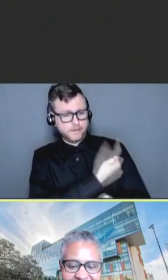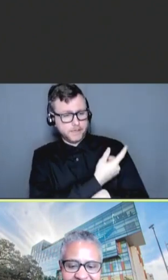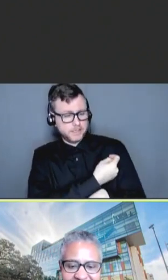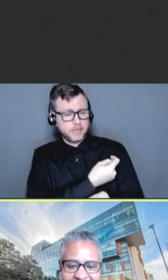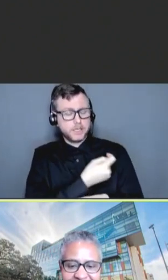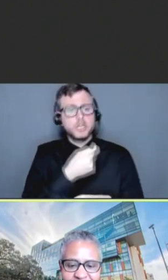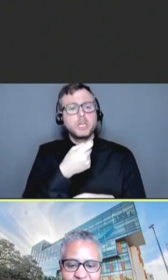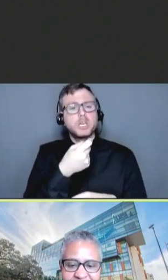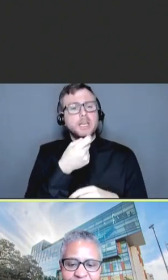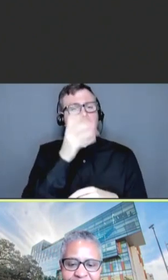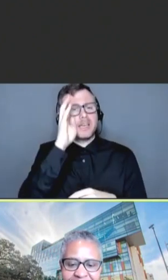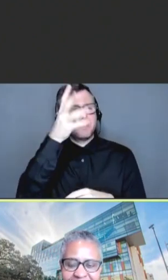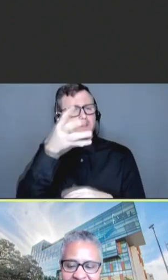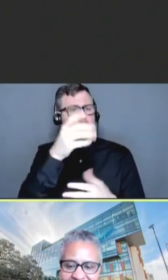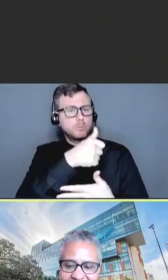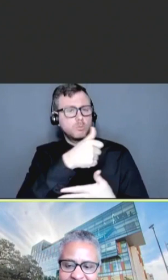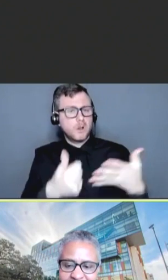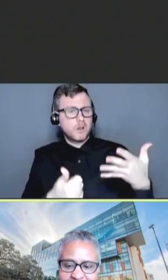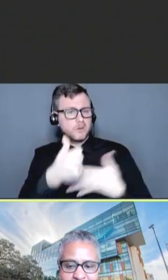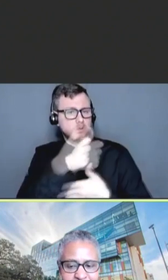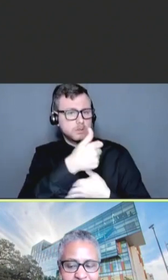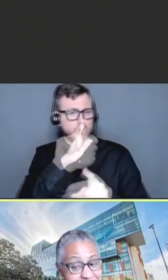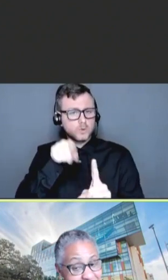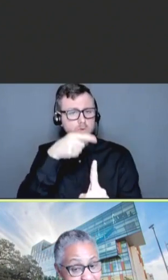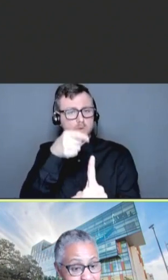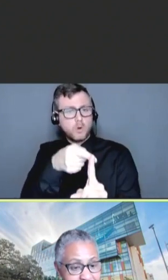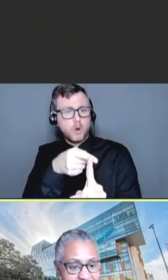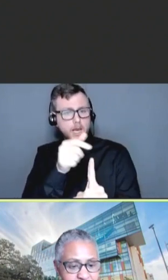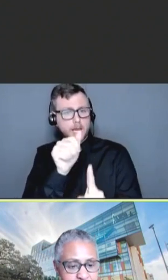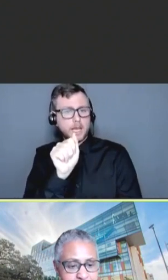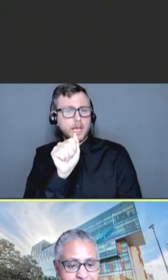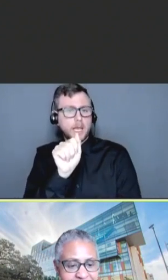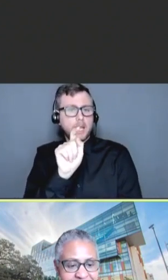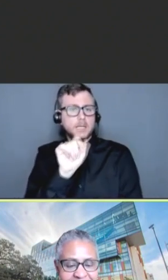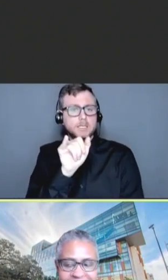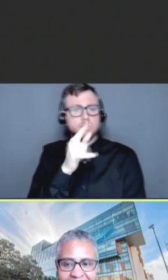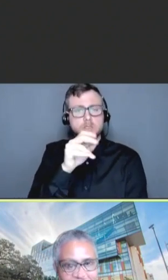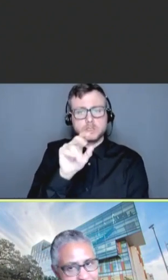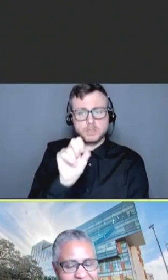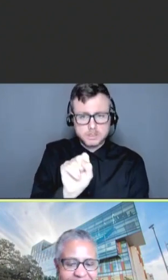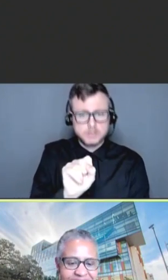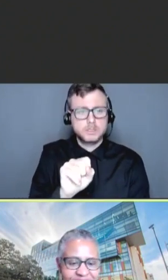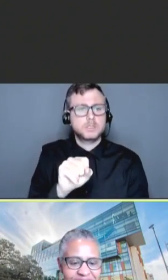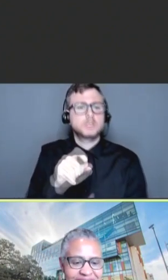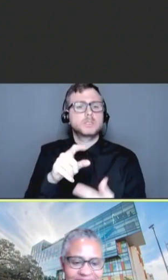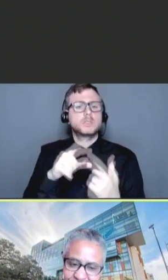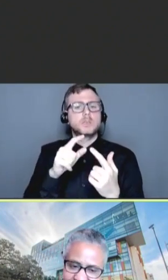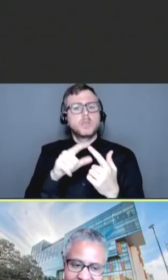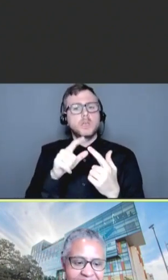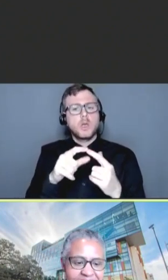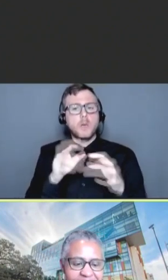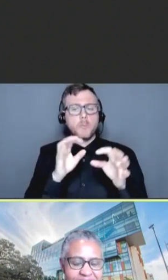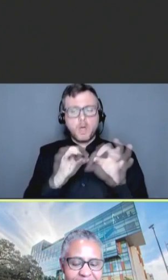including target antigens, molecular platforms, and immunization delivery technologies.